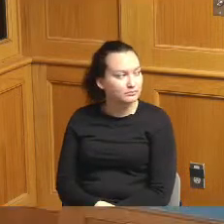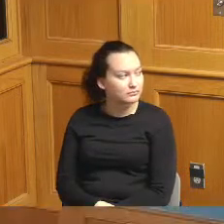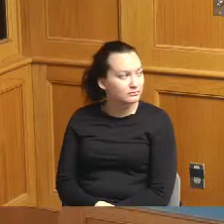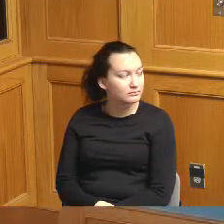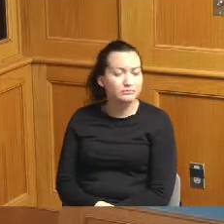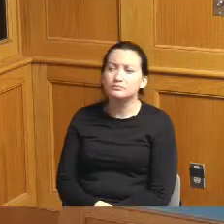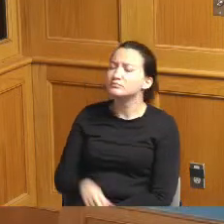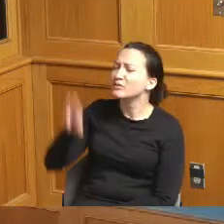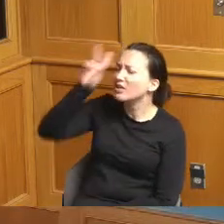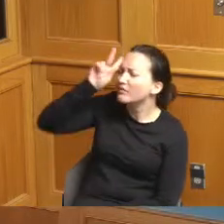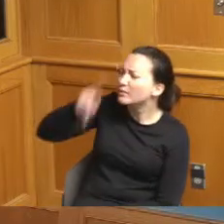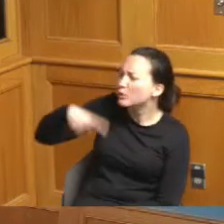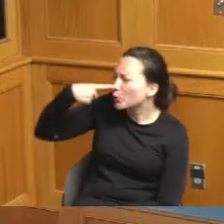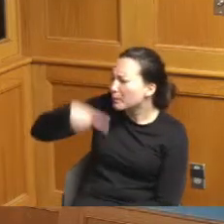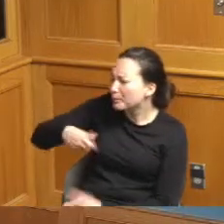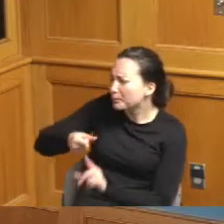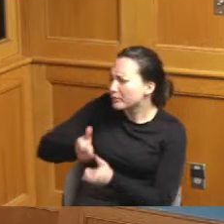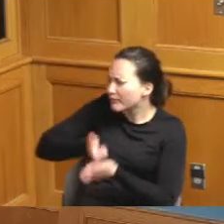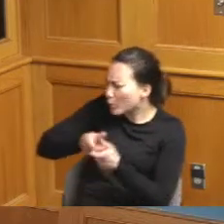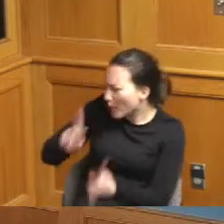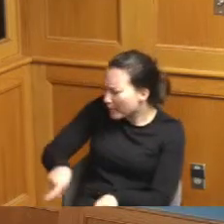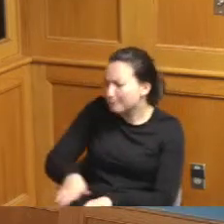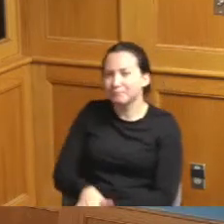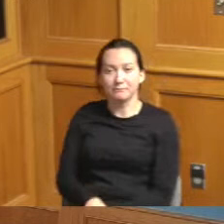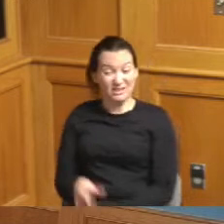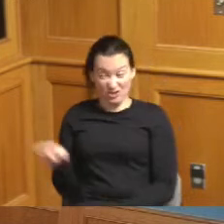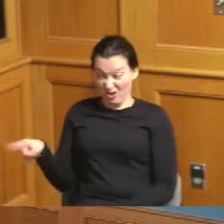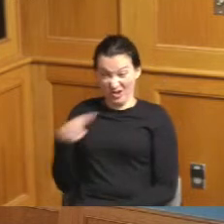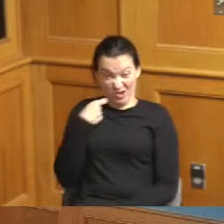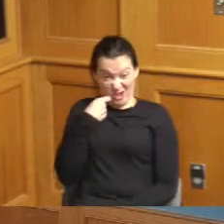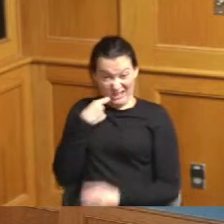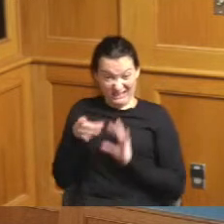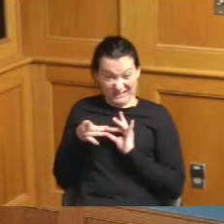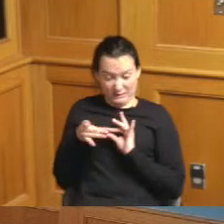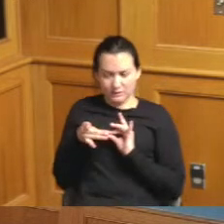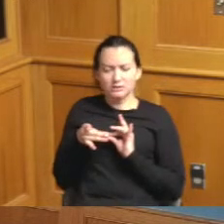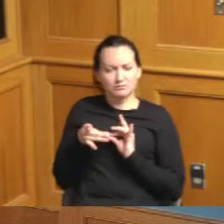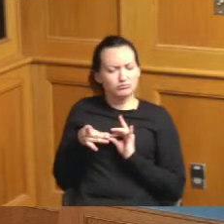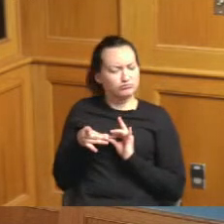yes I want to just follow up based on what you just said I'll leave a little more concerned